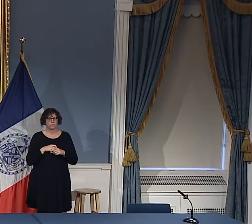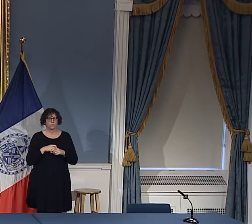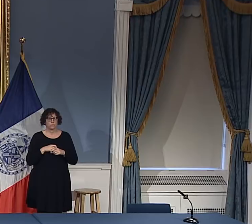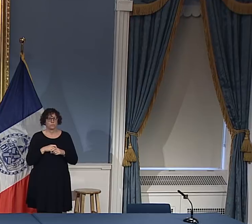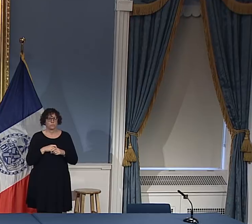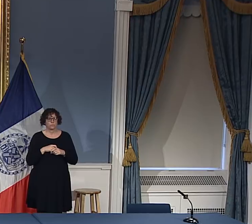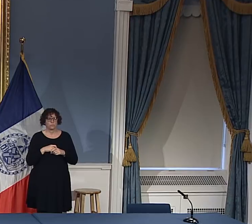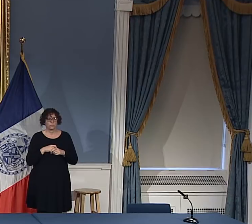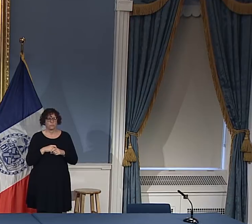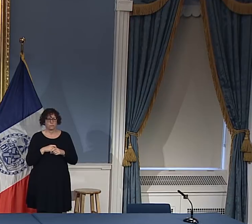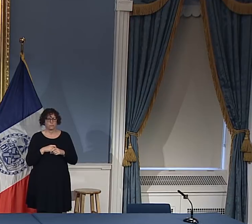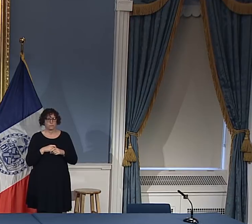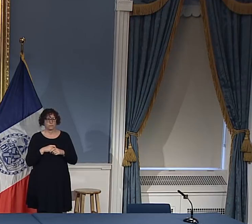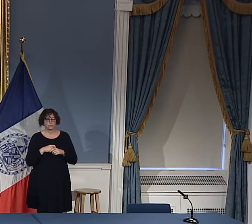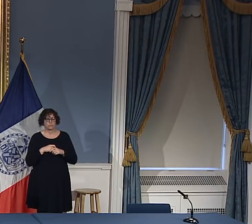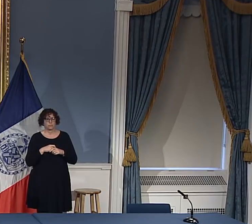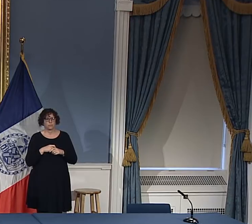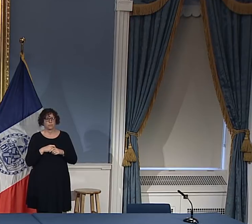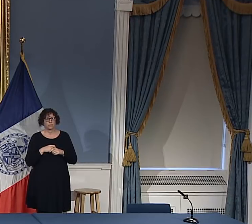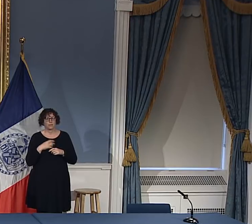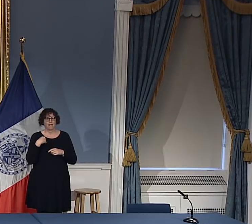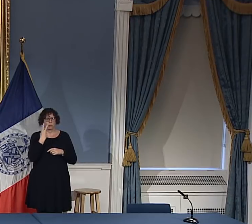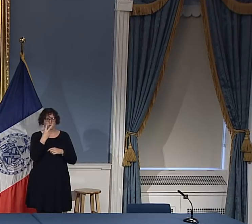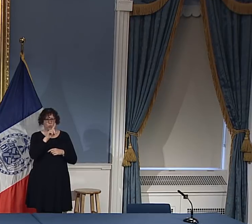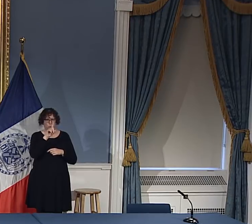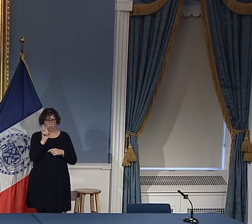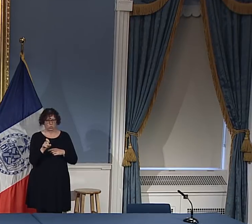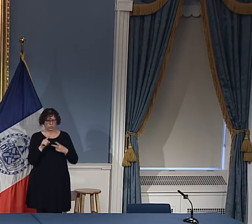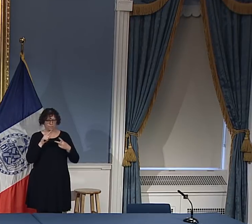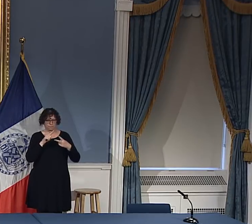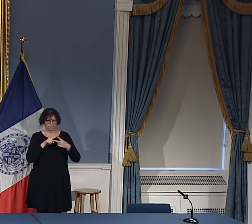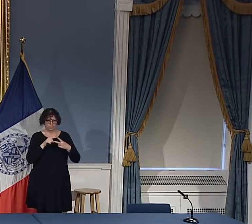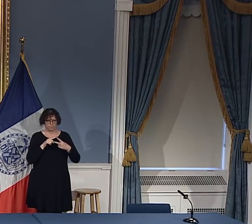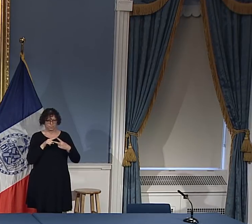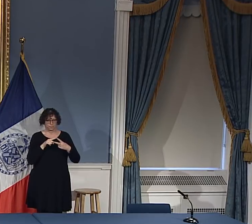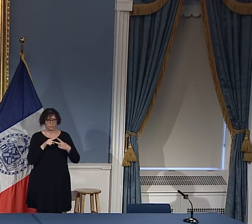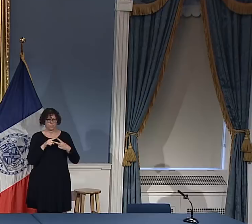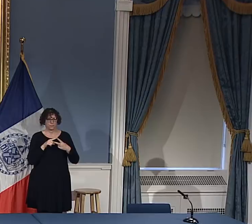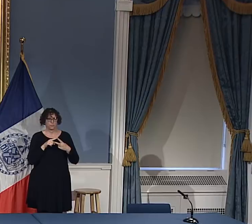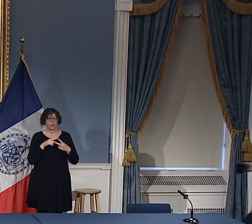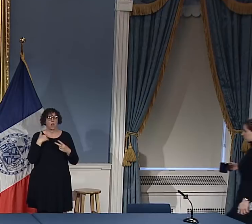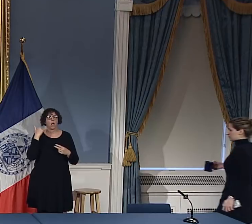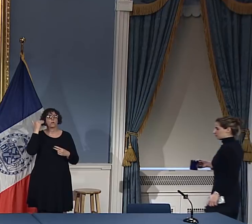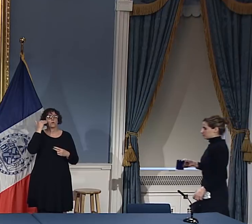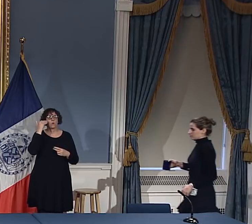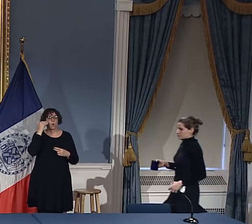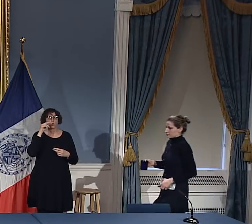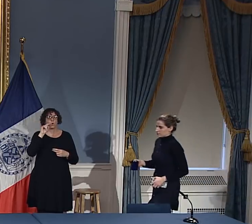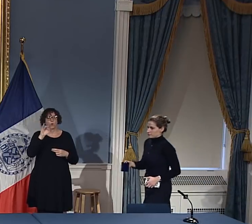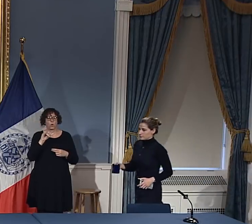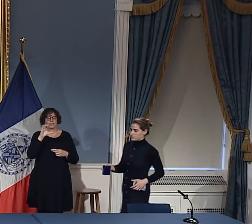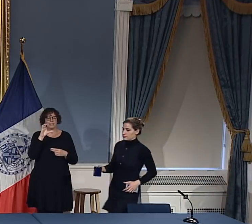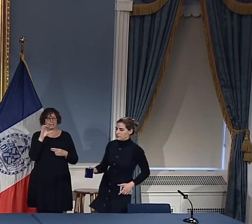SAY IT LOUDER. ALEX. HI, MR. MAYOR. TWO QUIC K QUESTIONS.